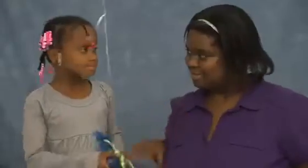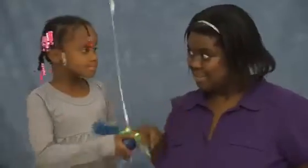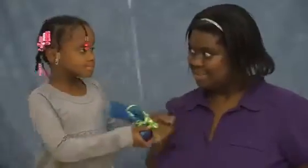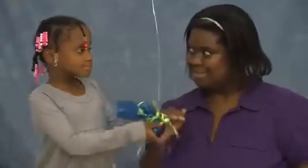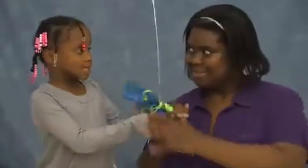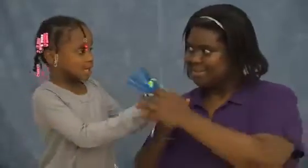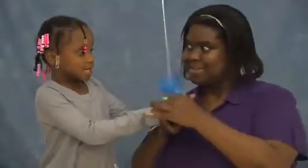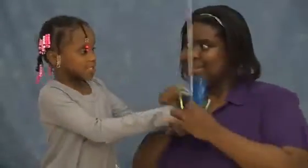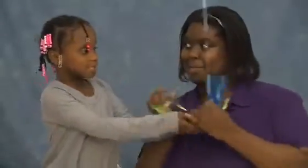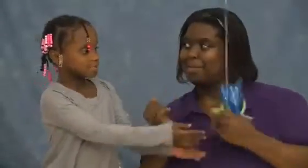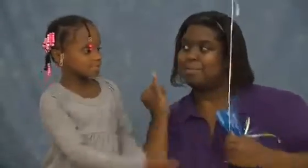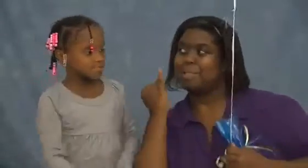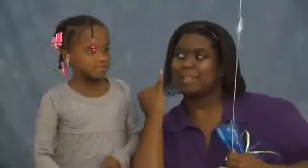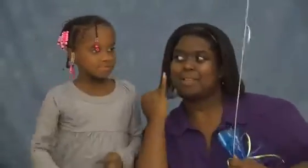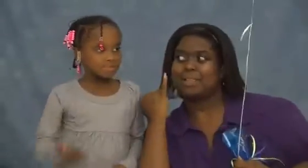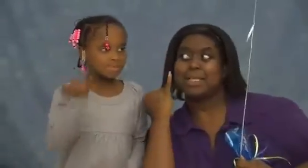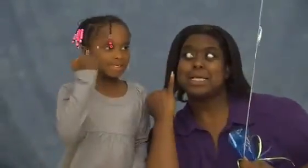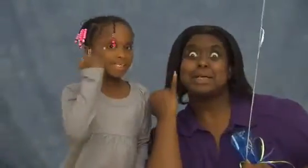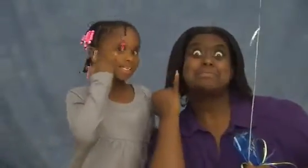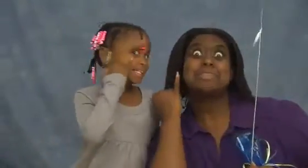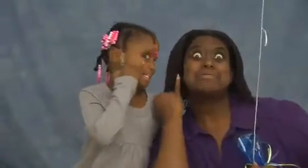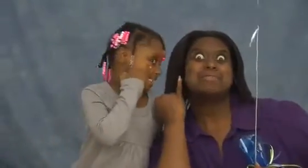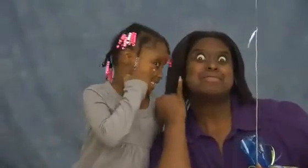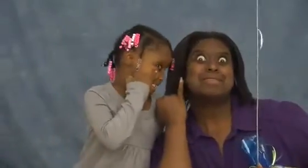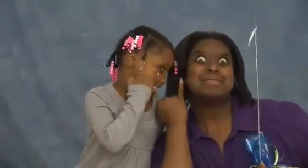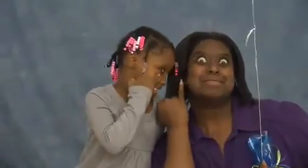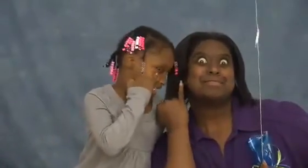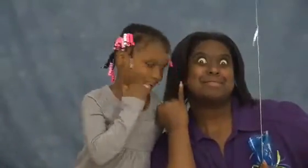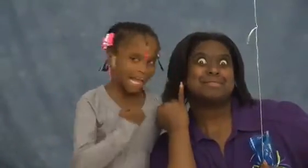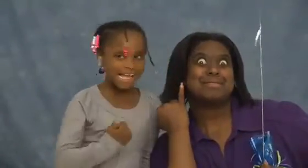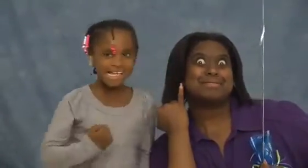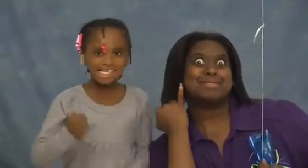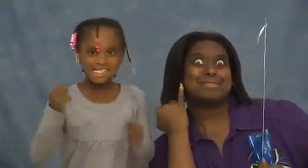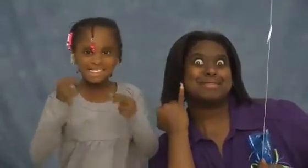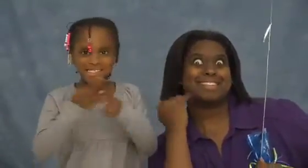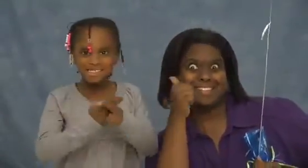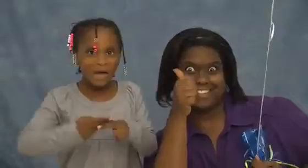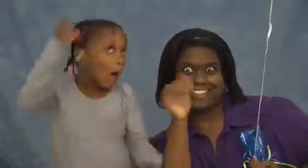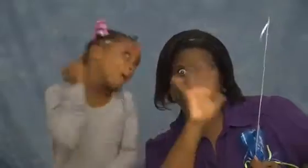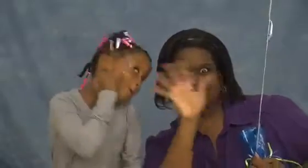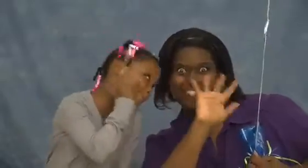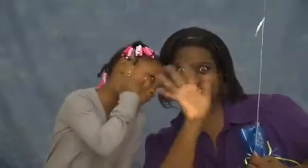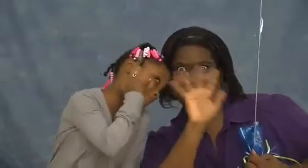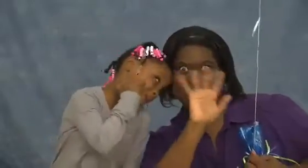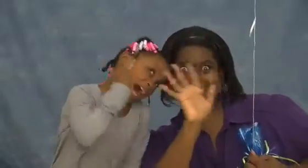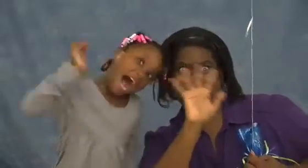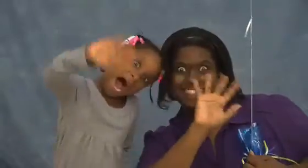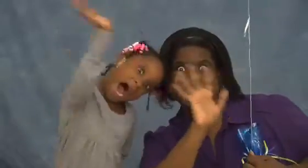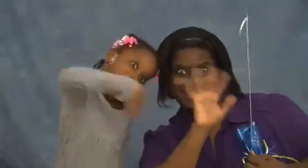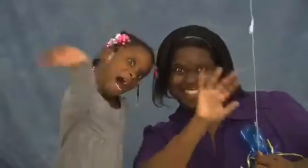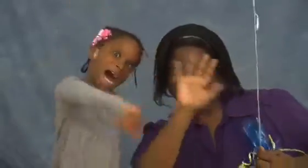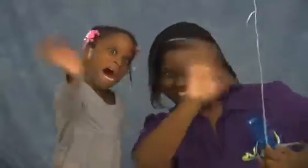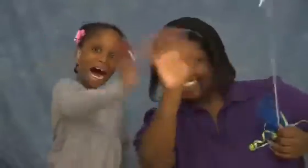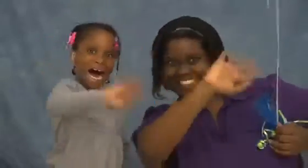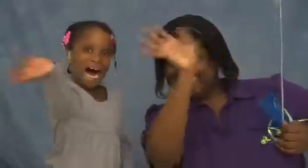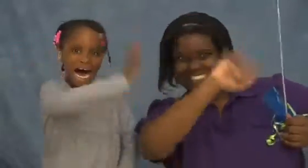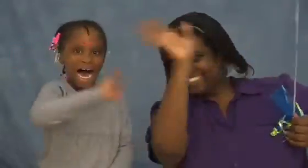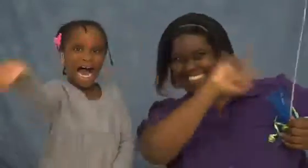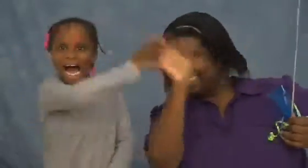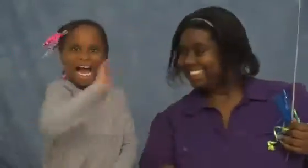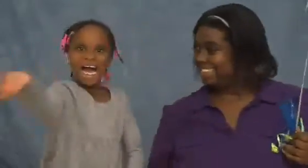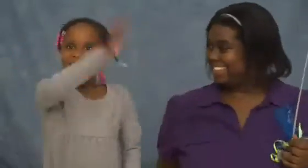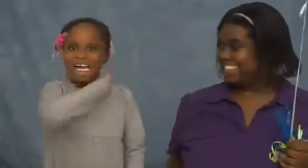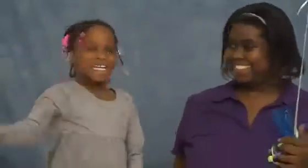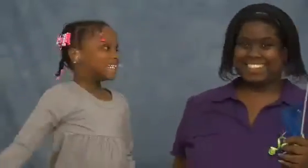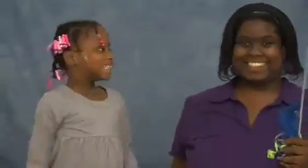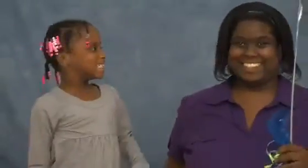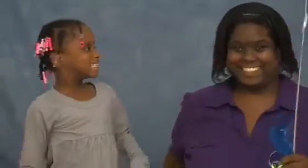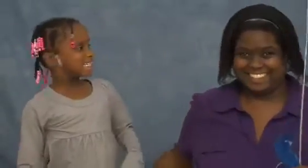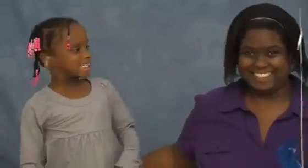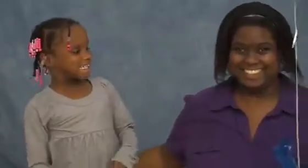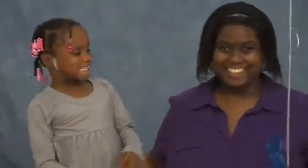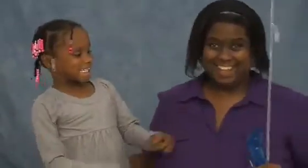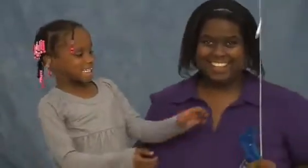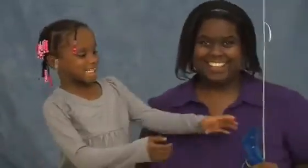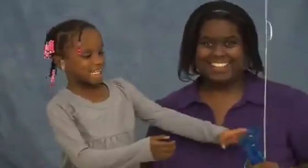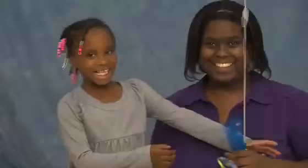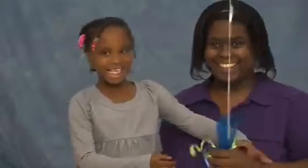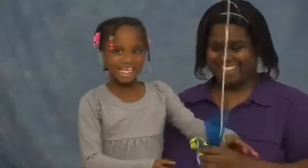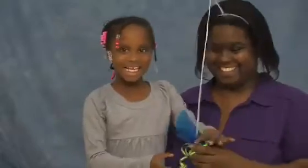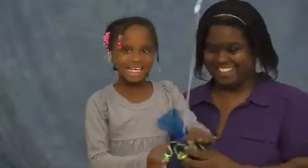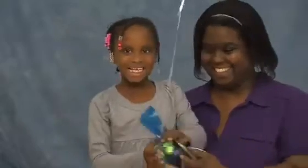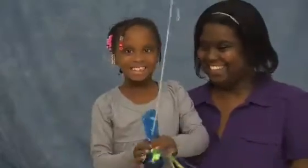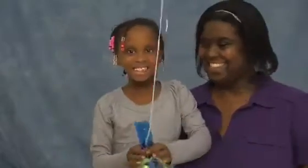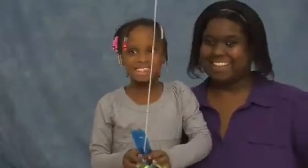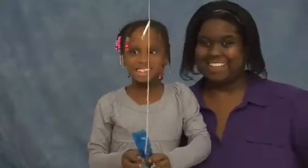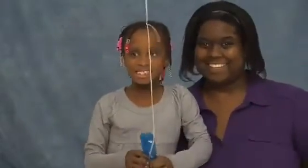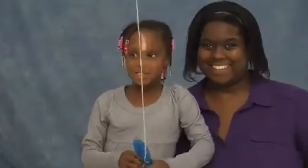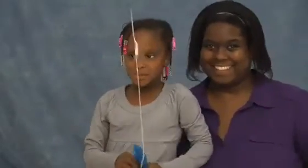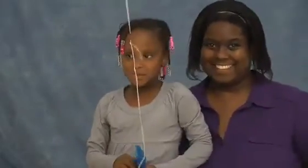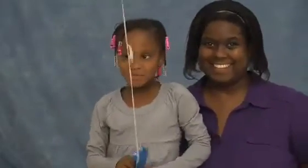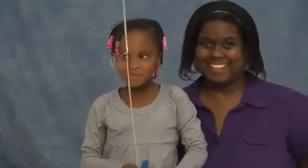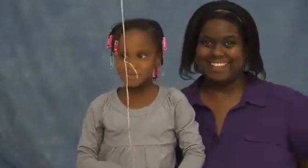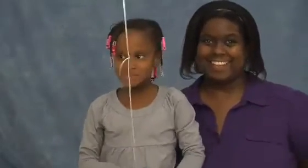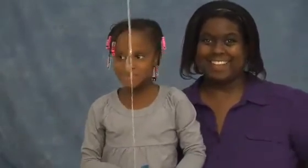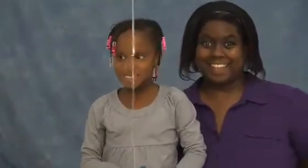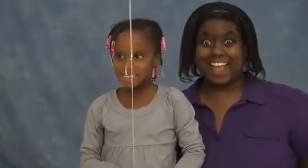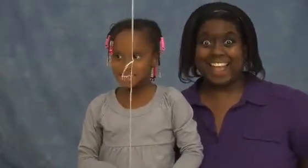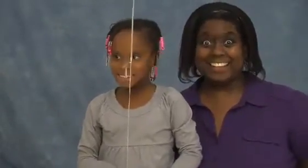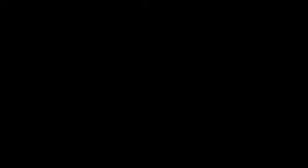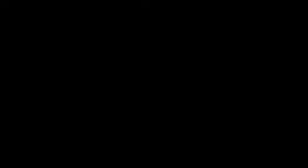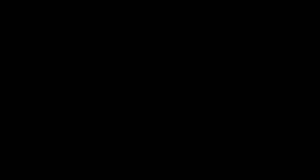(Doing sign together) Both: Bye!!